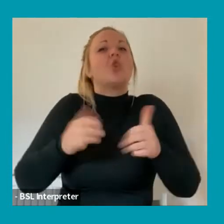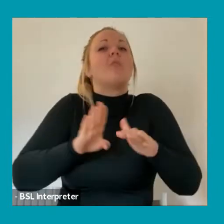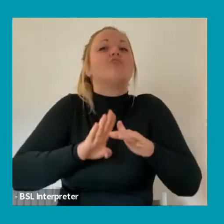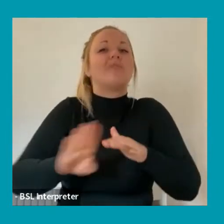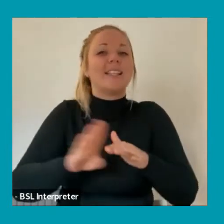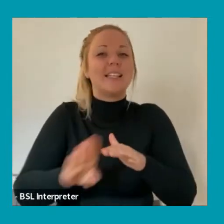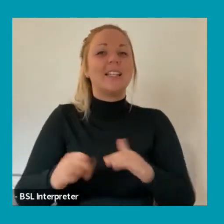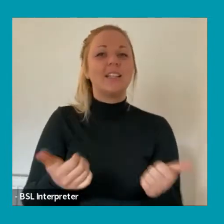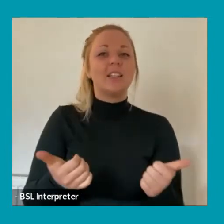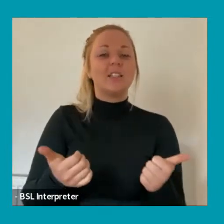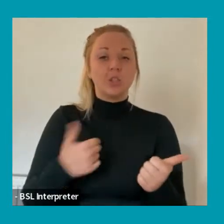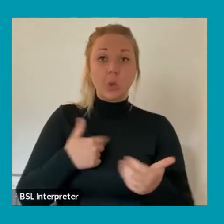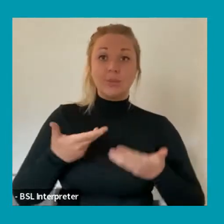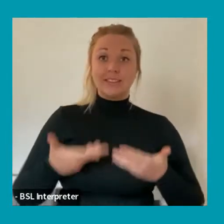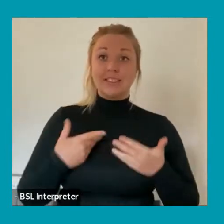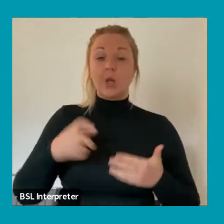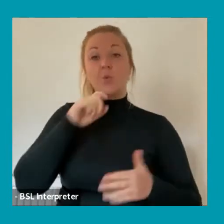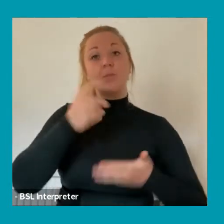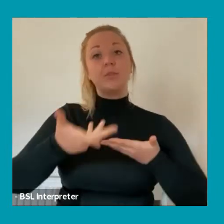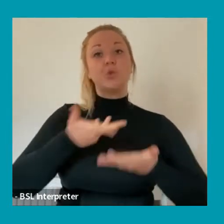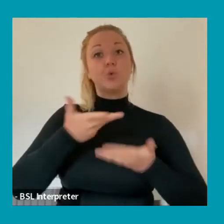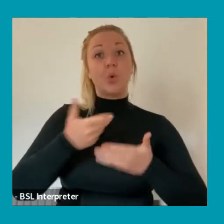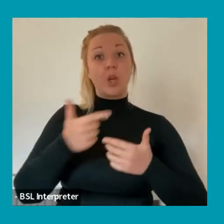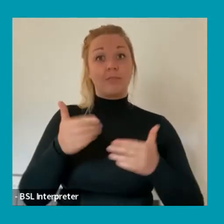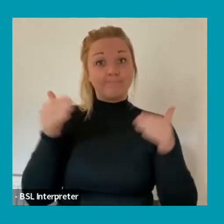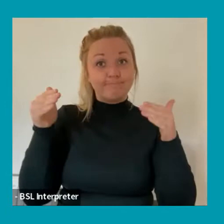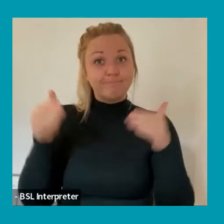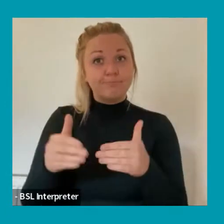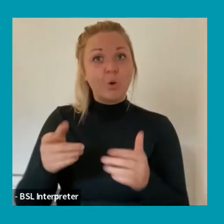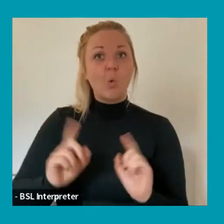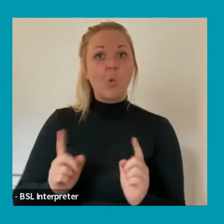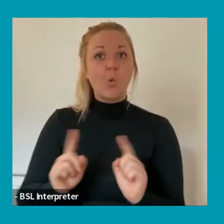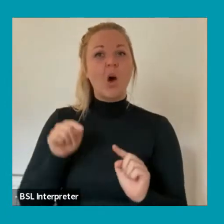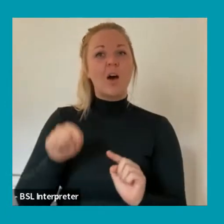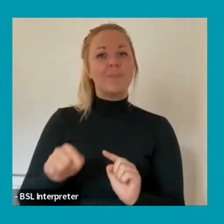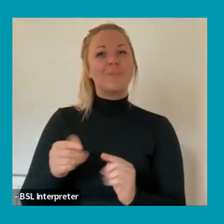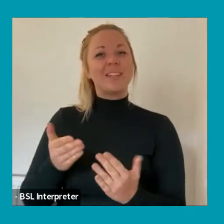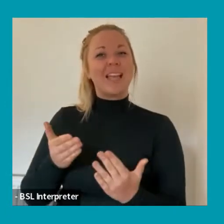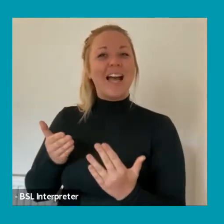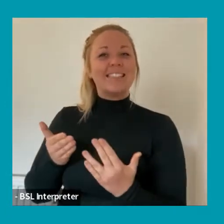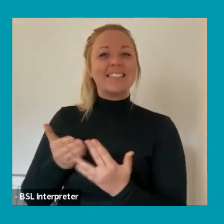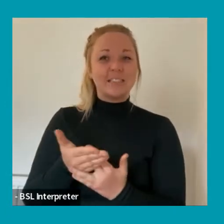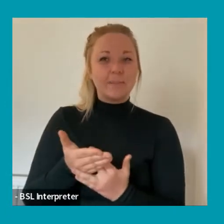is accessibility should be there, kind of as a default mechanism.